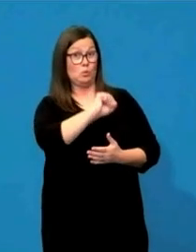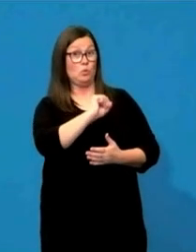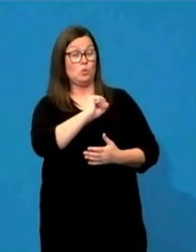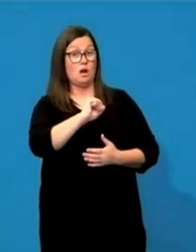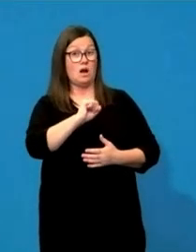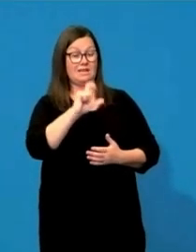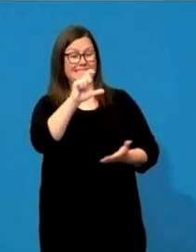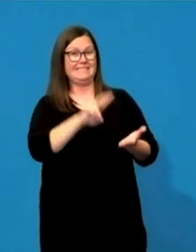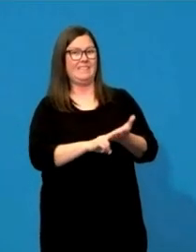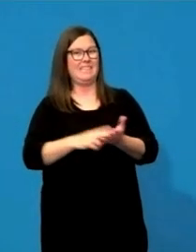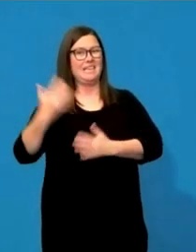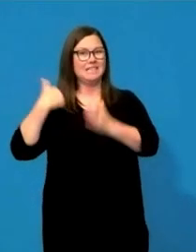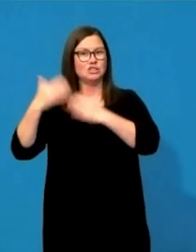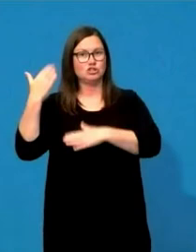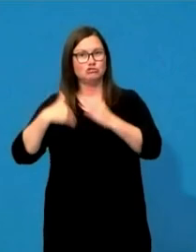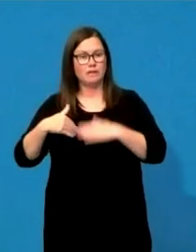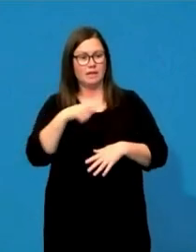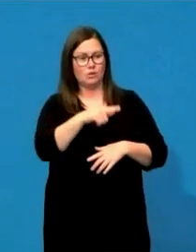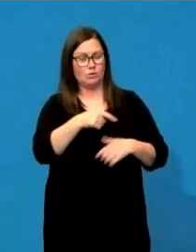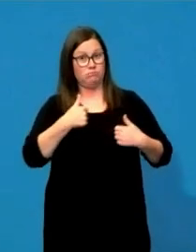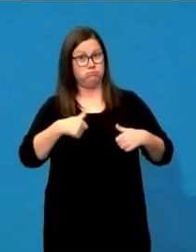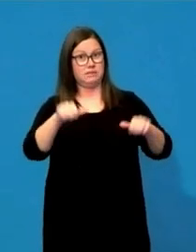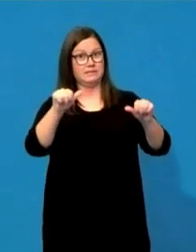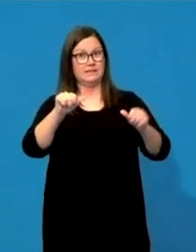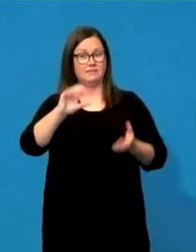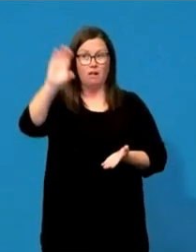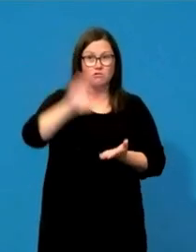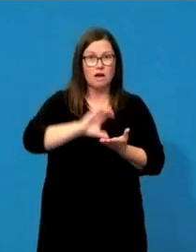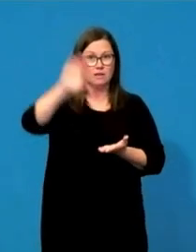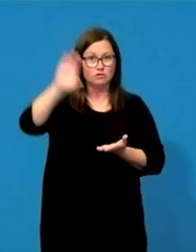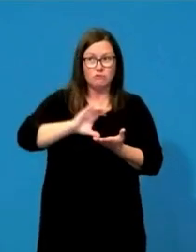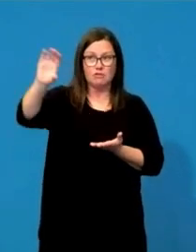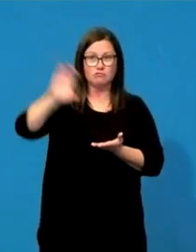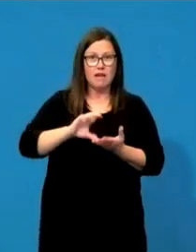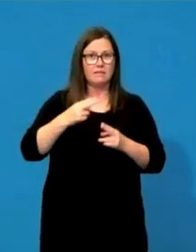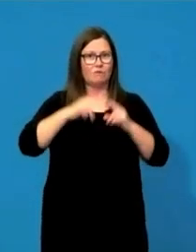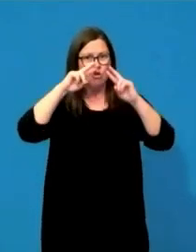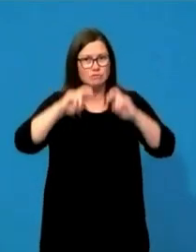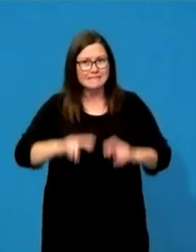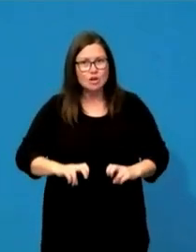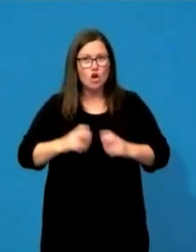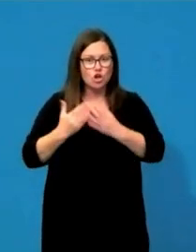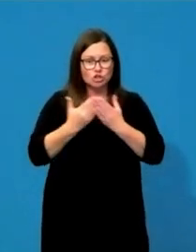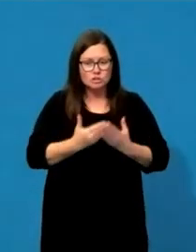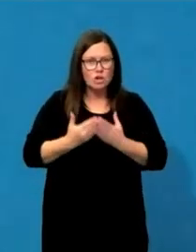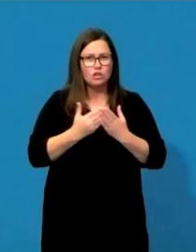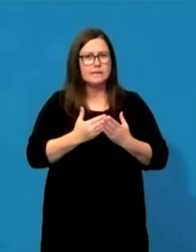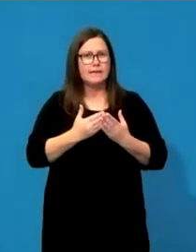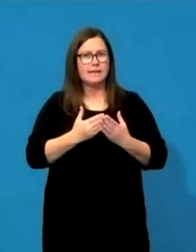successful in getting grants for research studies that include studies in remote Indigenous communities.